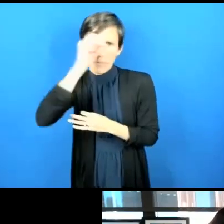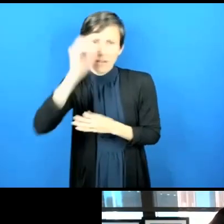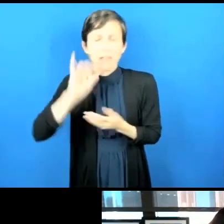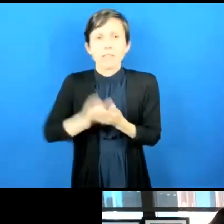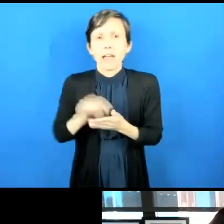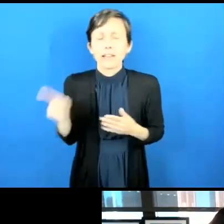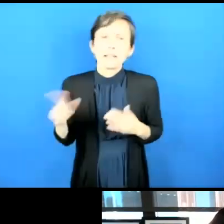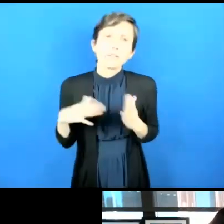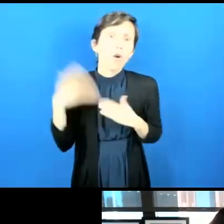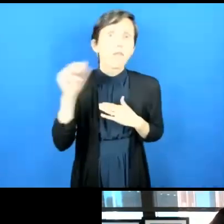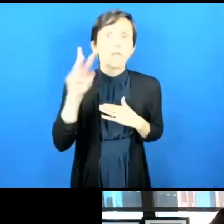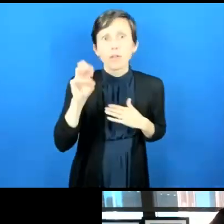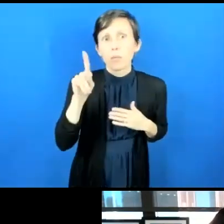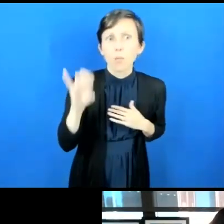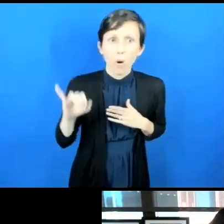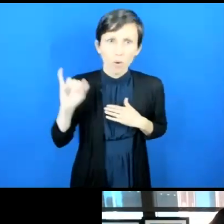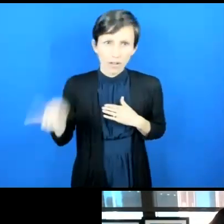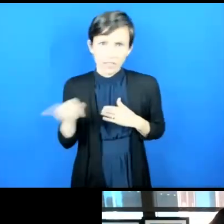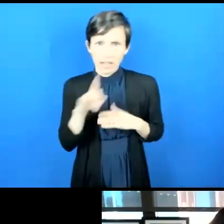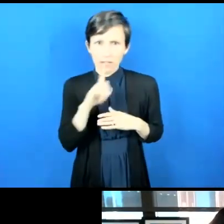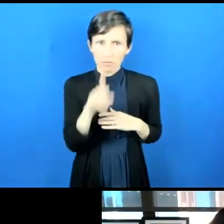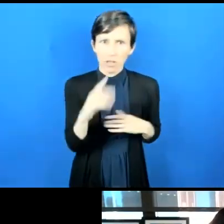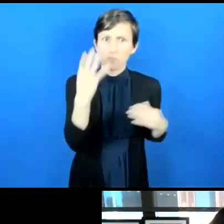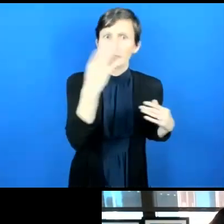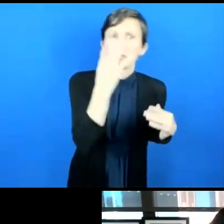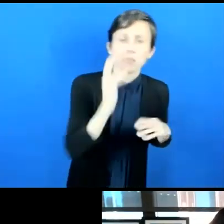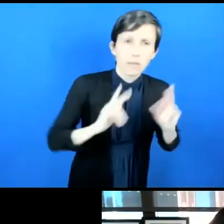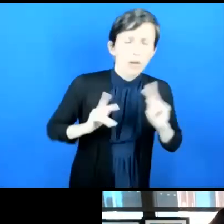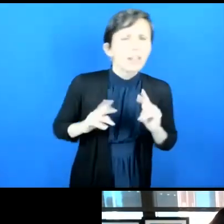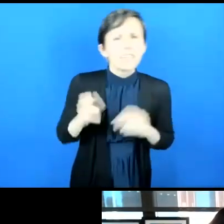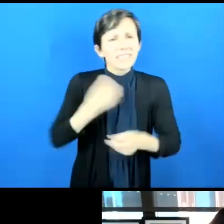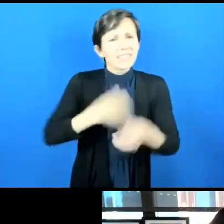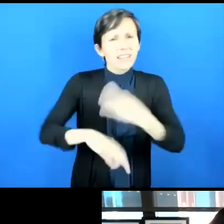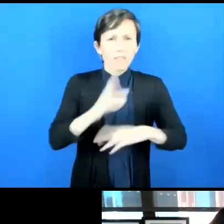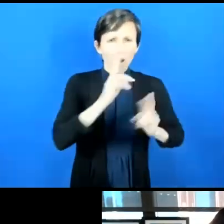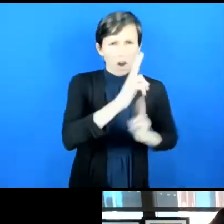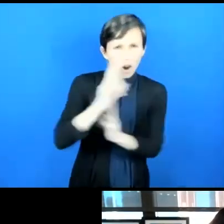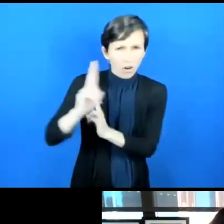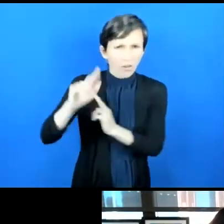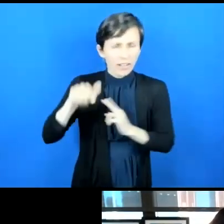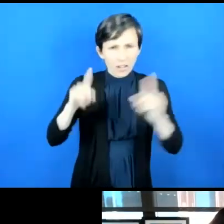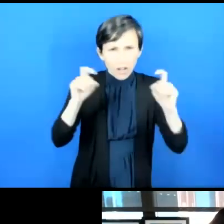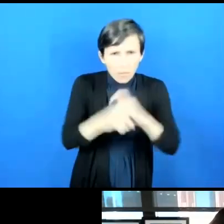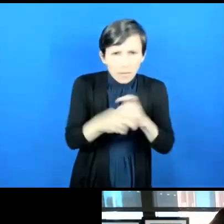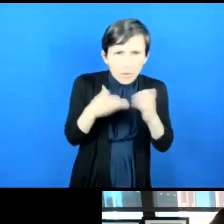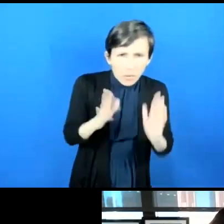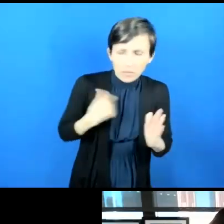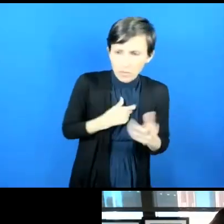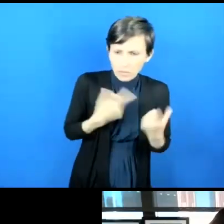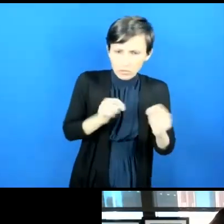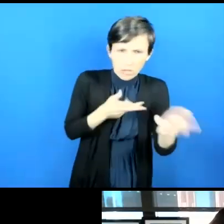that is indoctrinating people versus really honoring the kinds of complicated ways that we're trying to grapple with